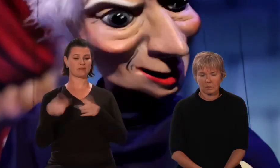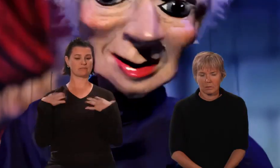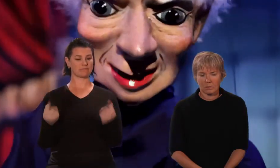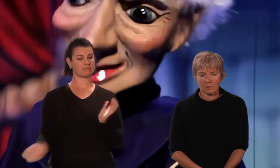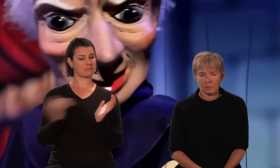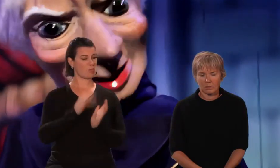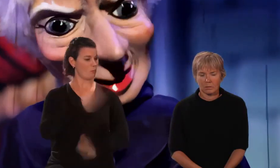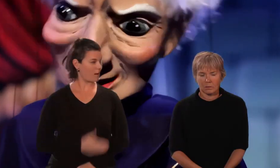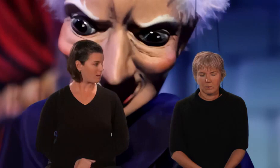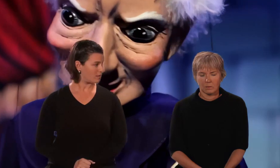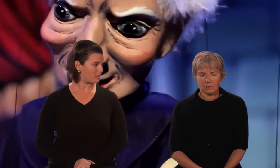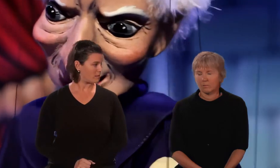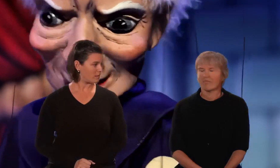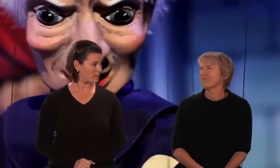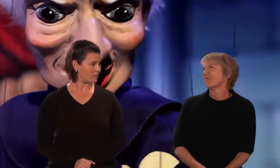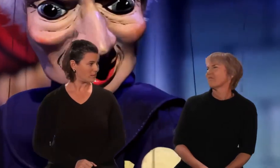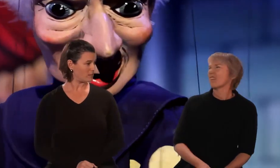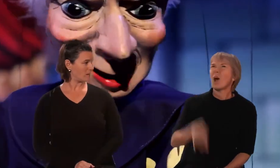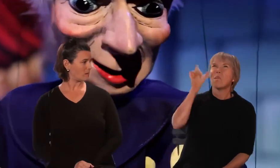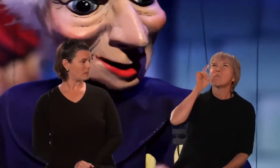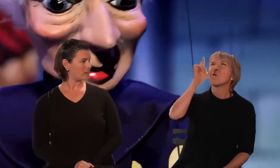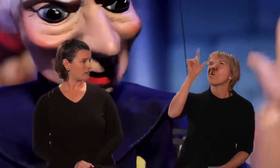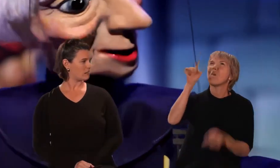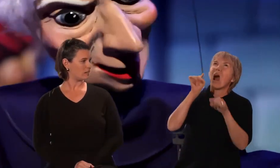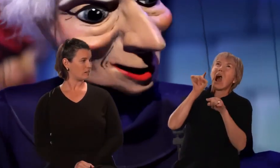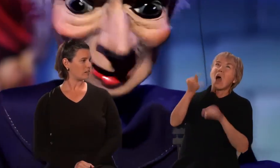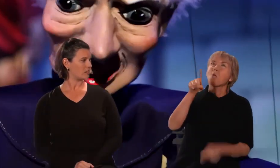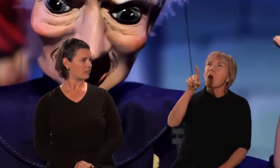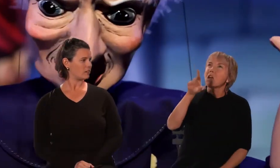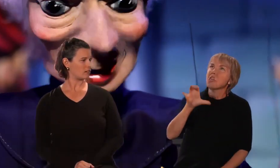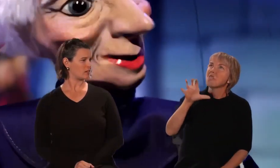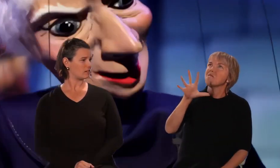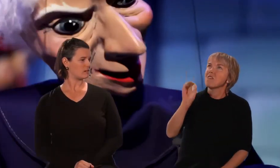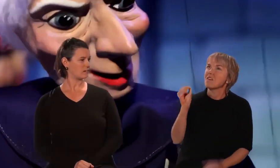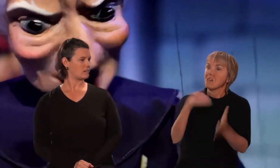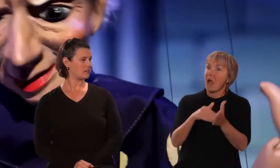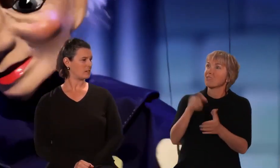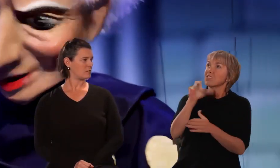[wizard] Nobody can get the moon. It is 150,000 miles away, and it's made of green cheese,